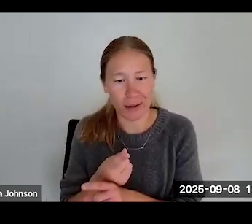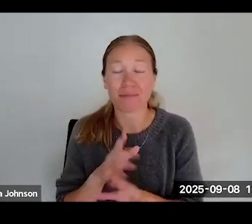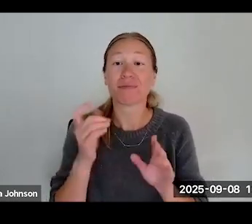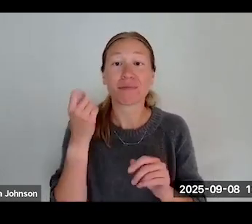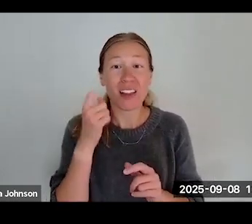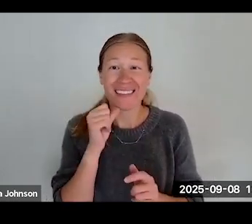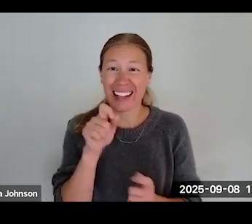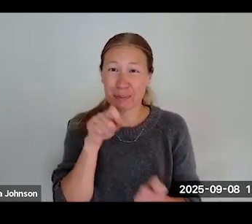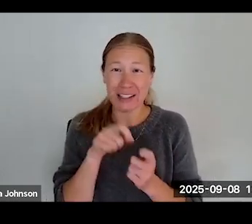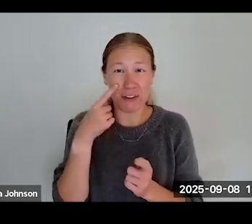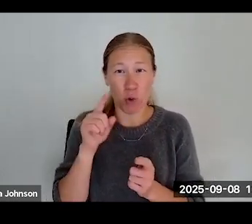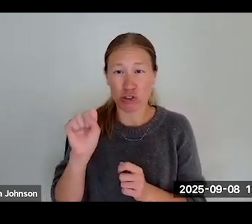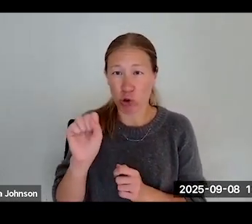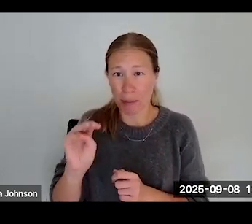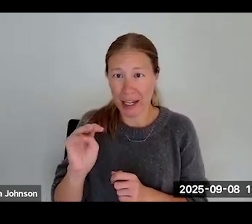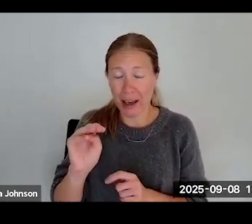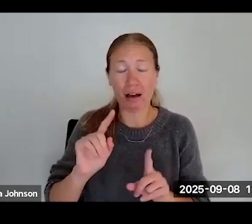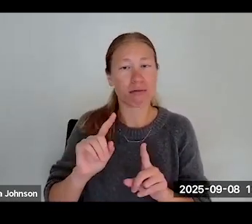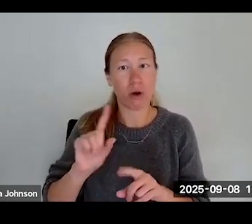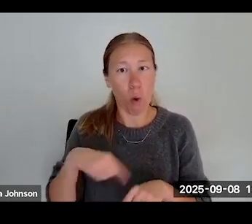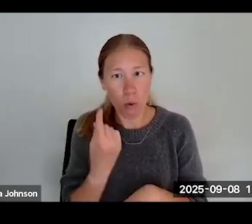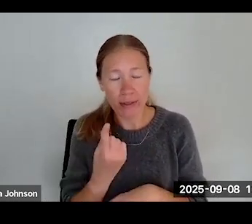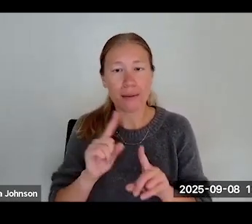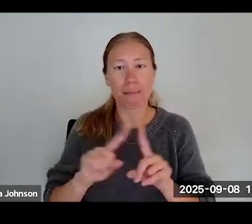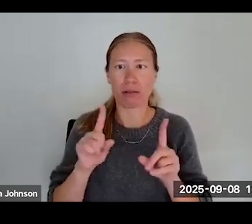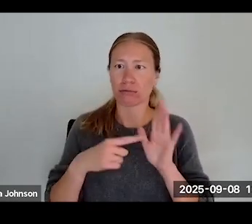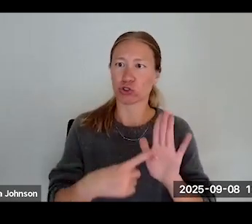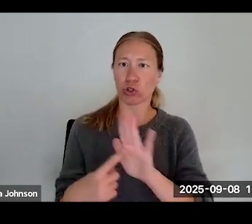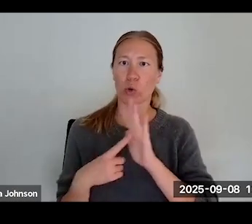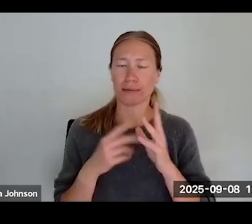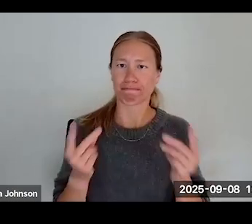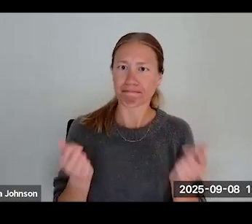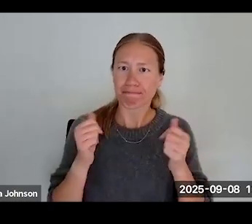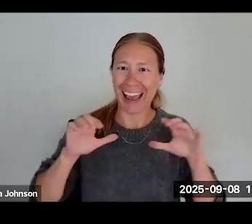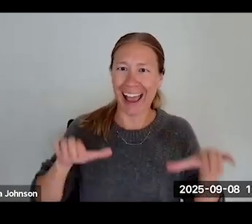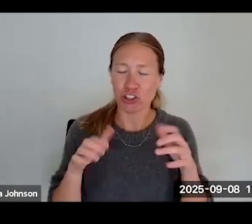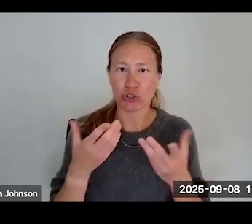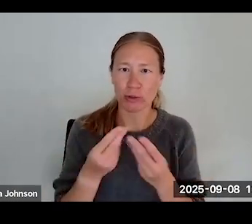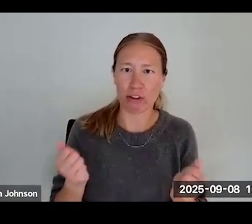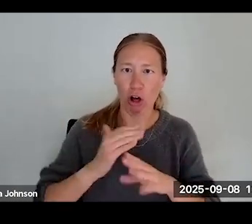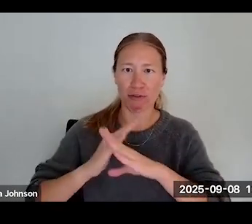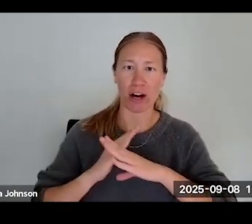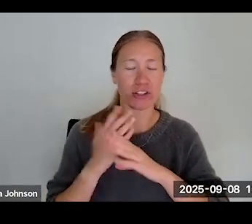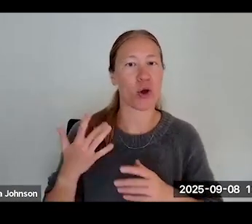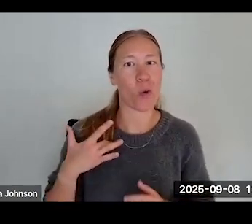but it really illustrates the importance of immediate action to resolve those barriers and why we should continue doing this proactive work